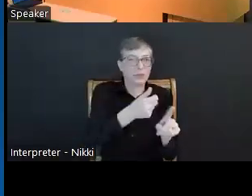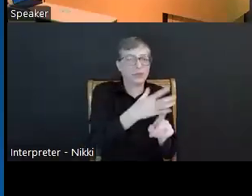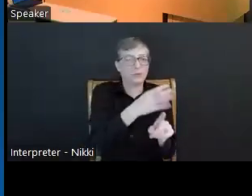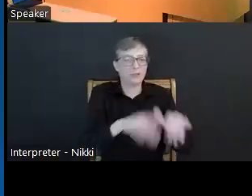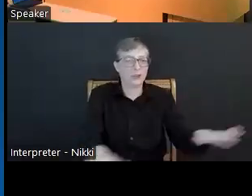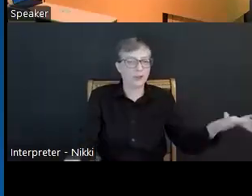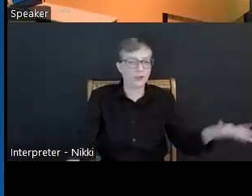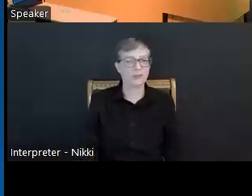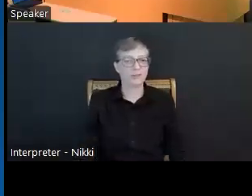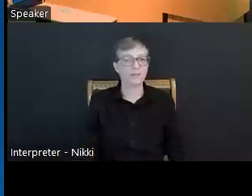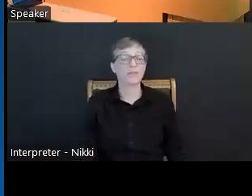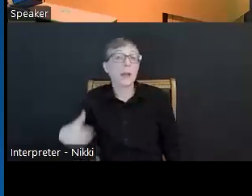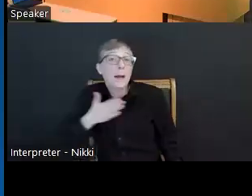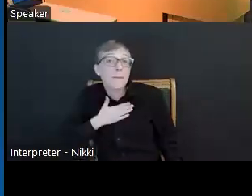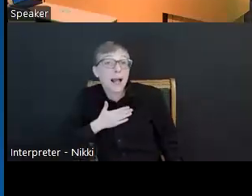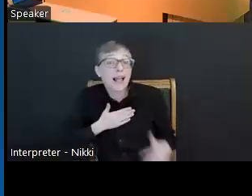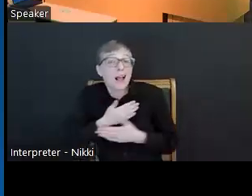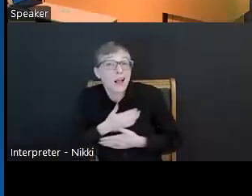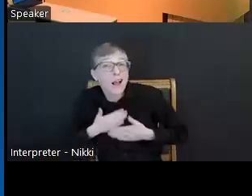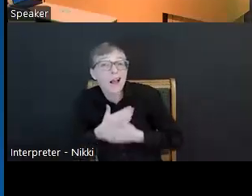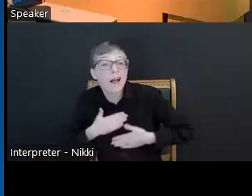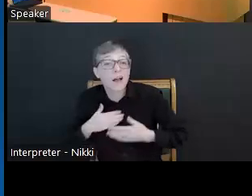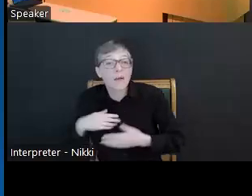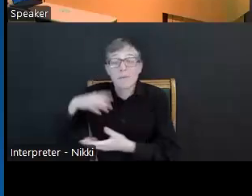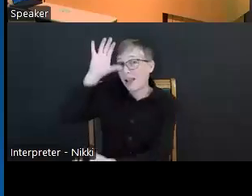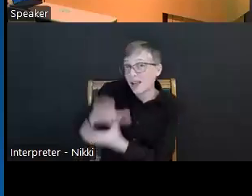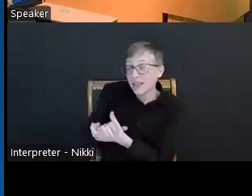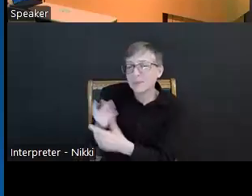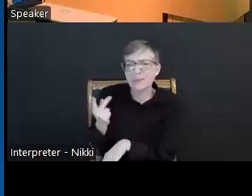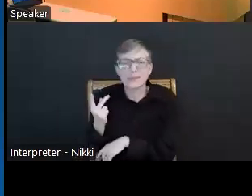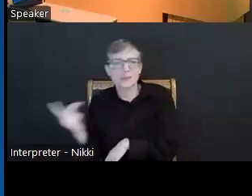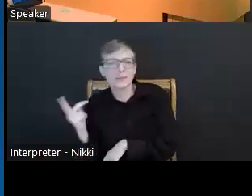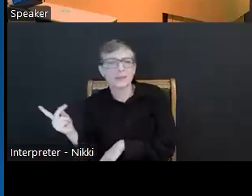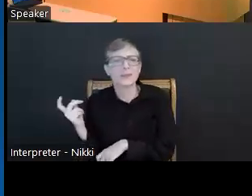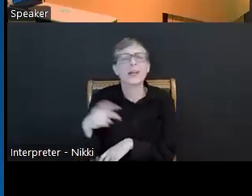and I both joke about wind therapy we both have motorcycles so that for us is a big thing that